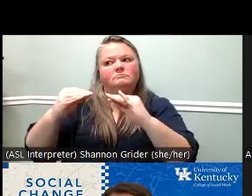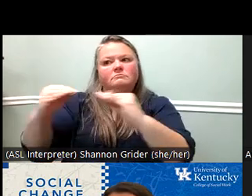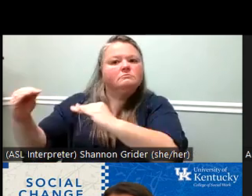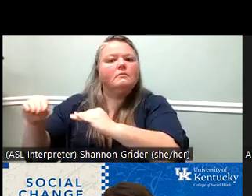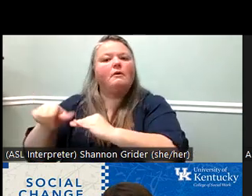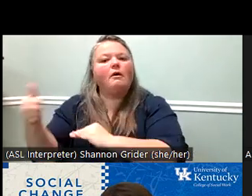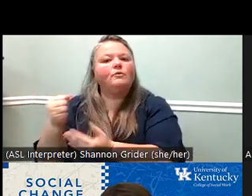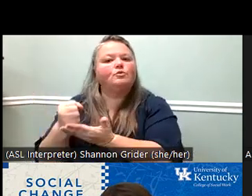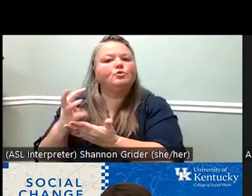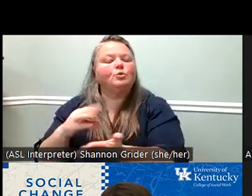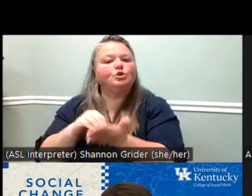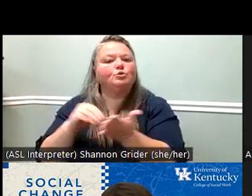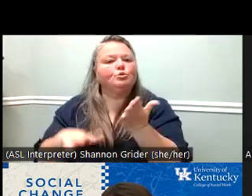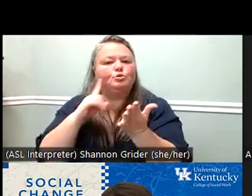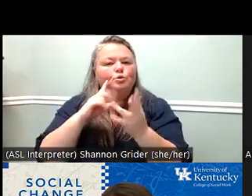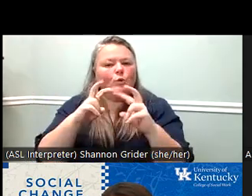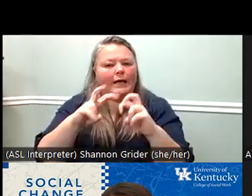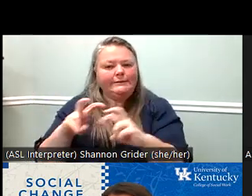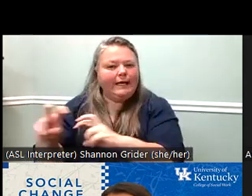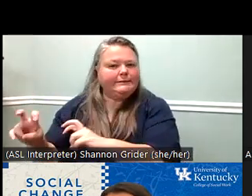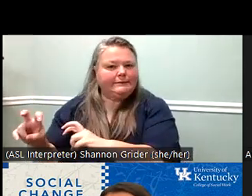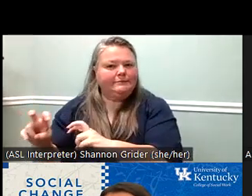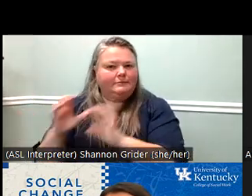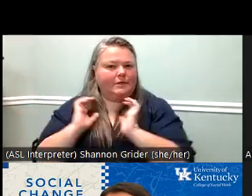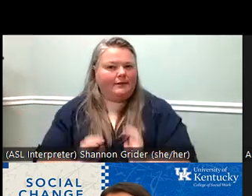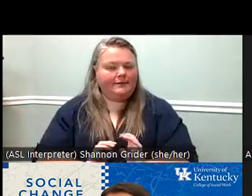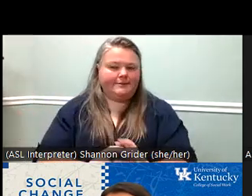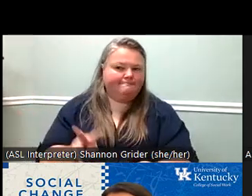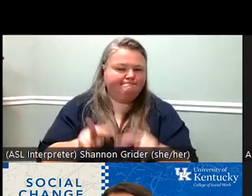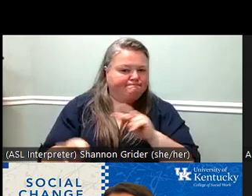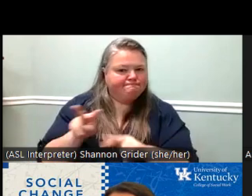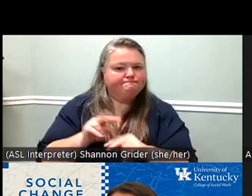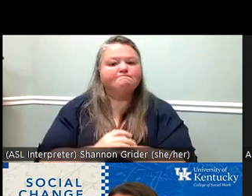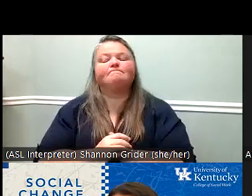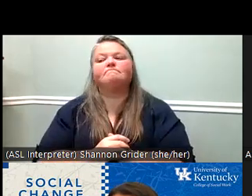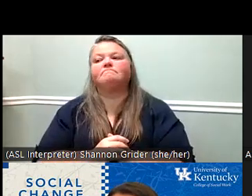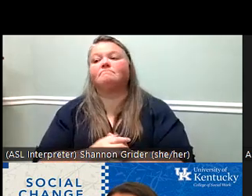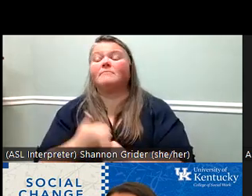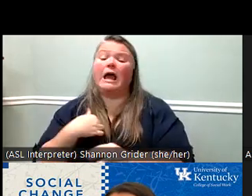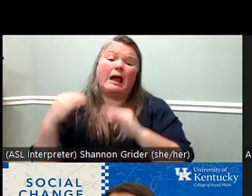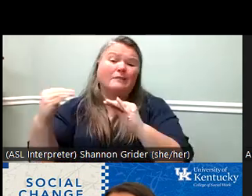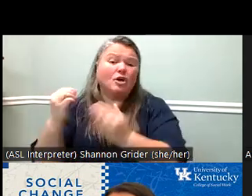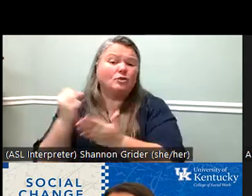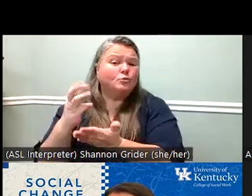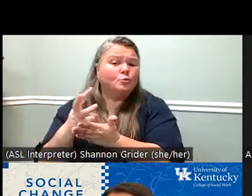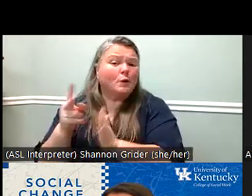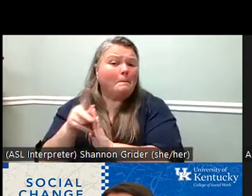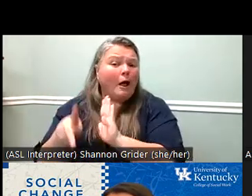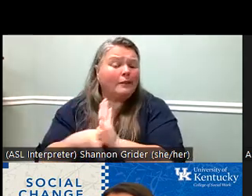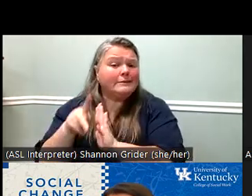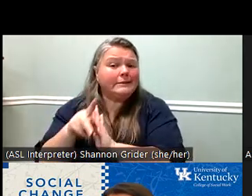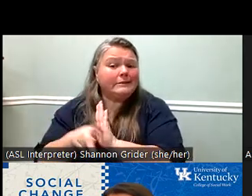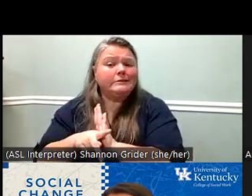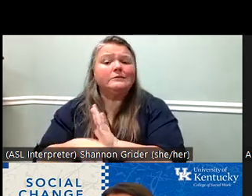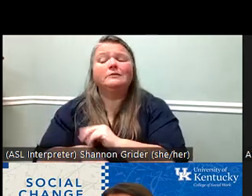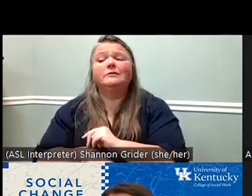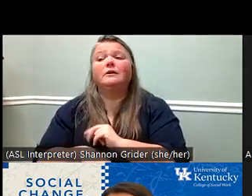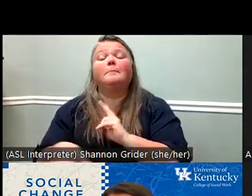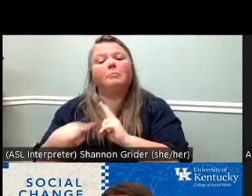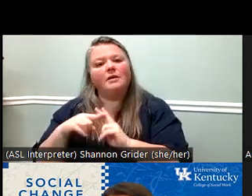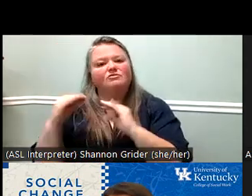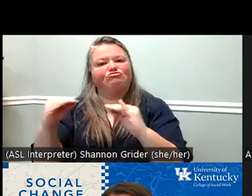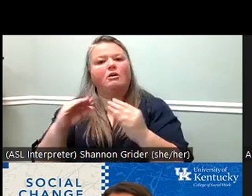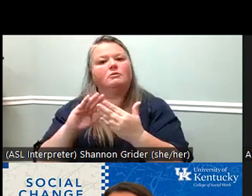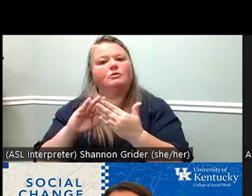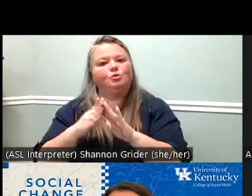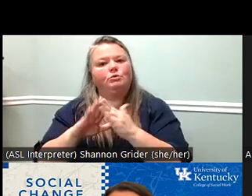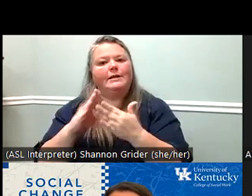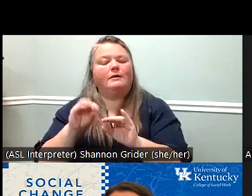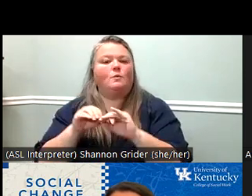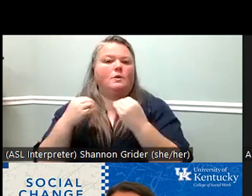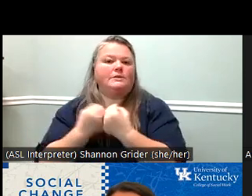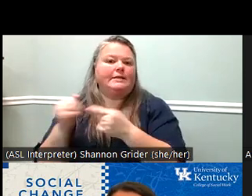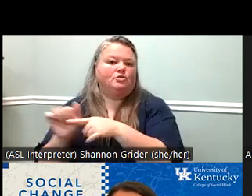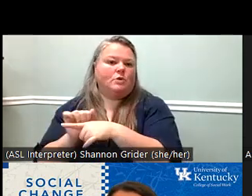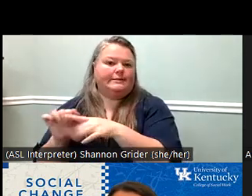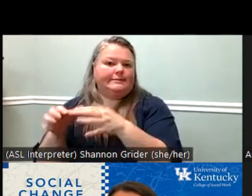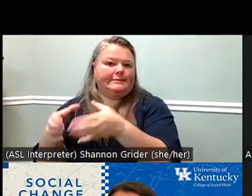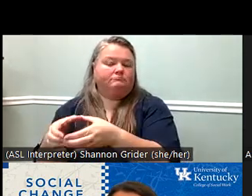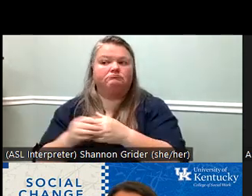THE UNIVERSITY OF KENTUCKY UPON COMPLETION OF MY PH.D. SO I ALSO TEACH. I HAVE A PART OF MY JOB RESPONSIBILITIES HERE, I TEACH AN ASSESSMENT CLASS, SO 0 I HELP